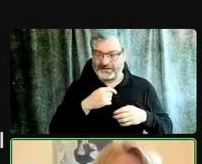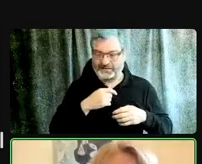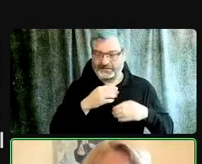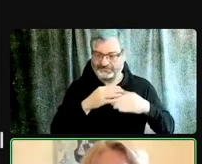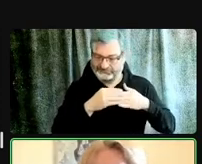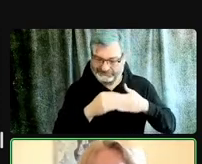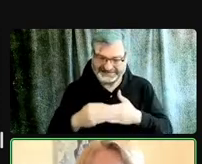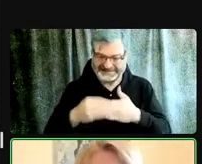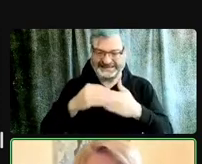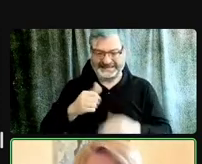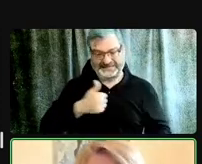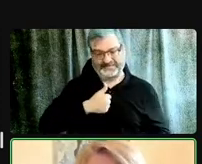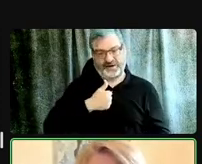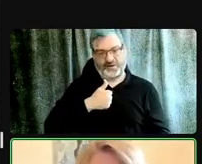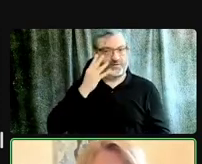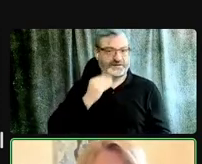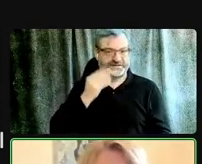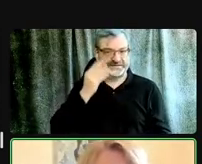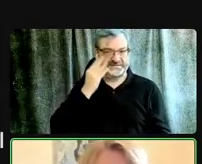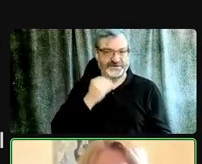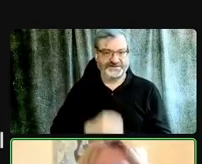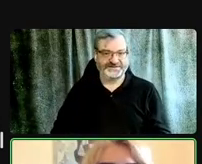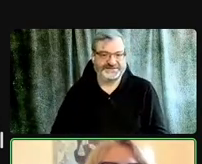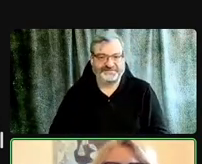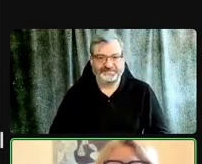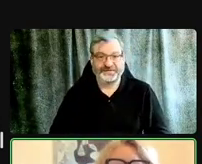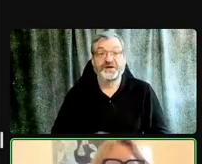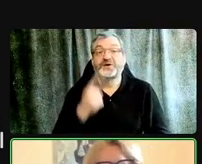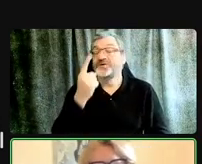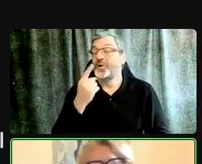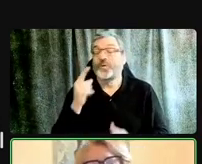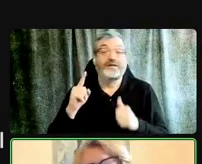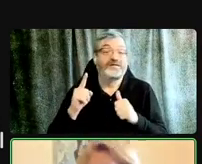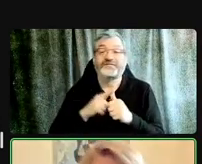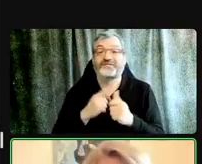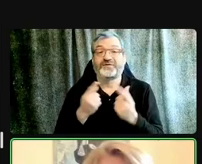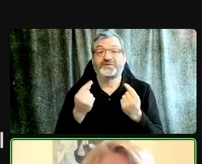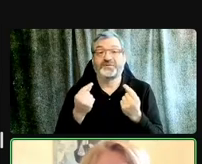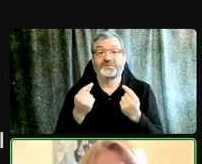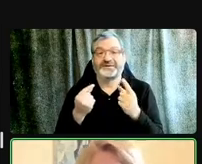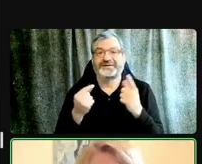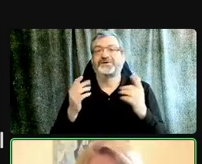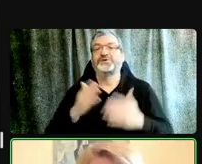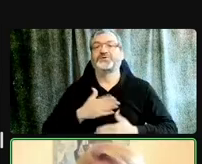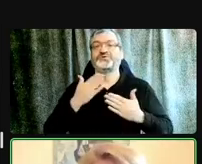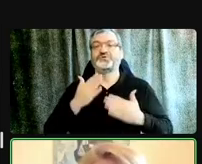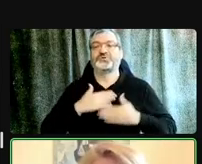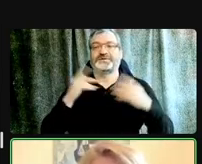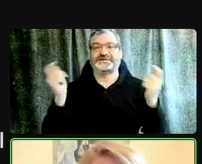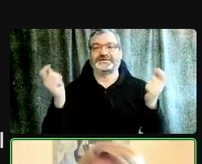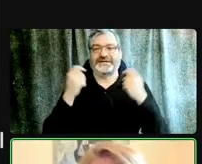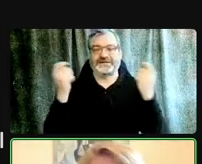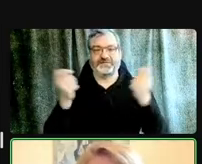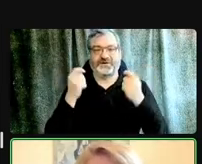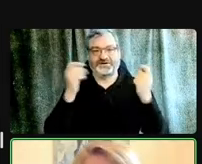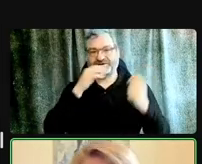So here's one of the first ones that we did, which is joy and celebration. And each mood tour features six different